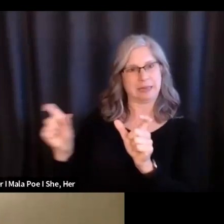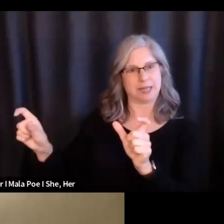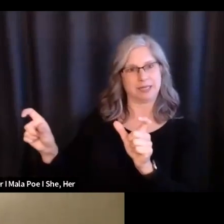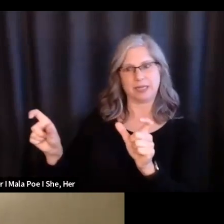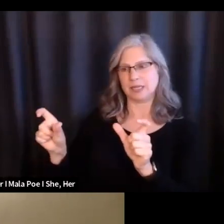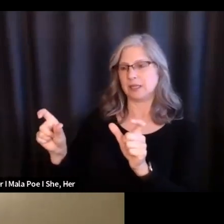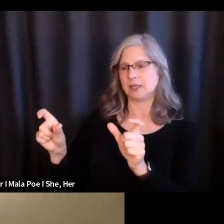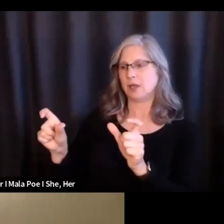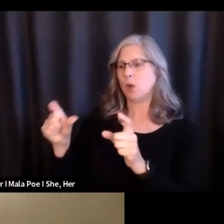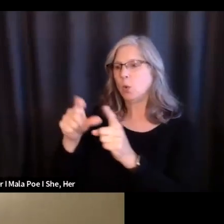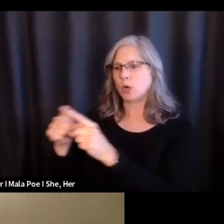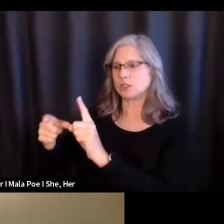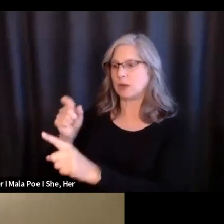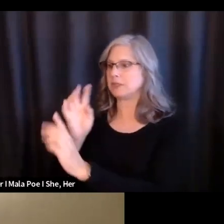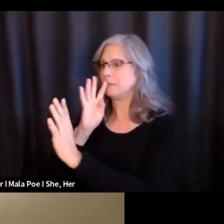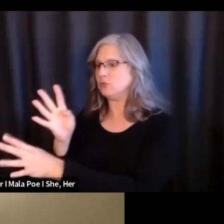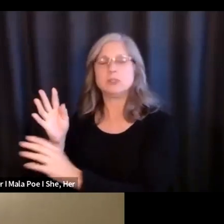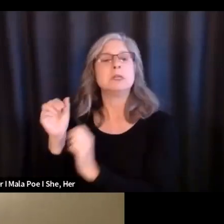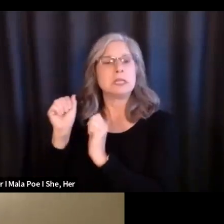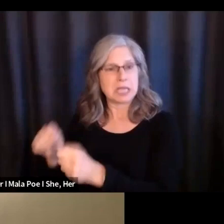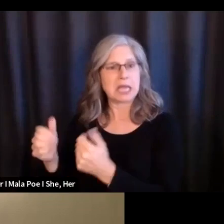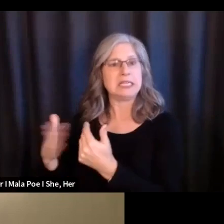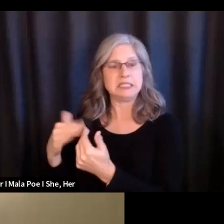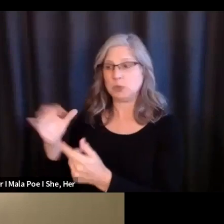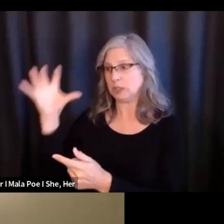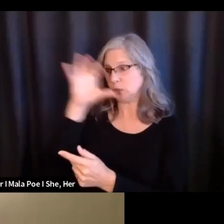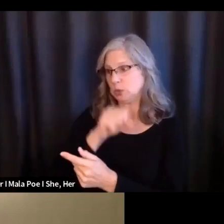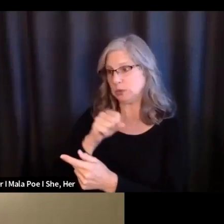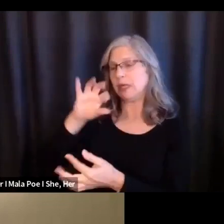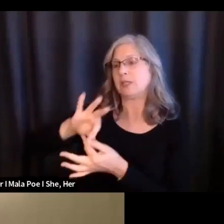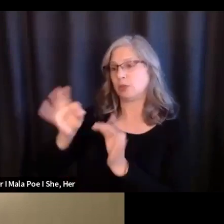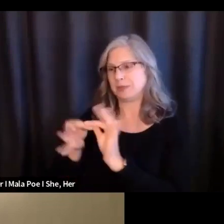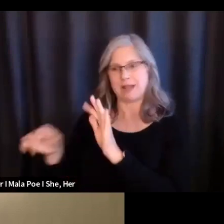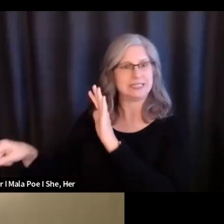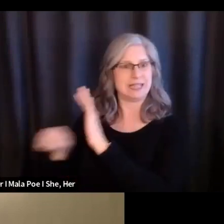I think that can be easy to make an assumption then that could be interpreted as a deficit, but it's certainly not right.